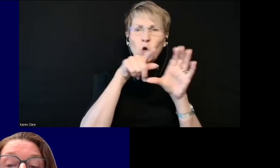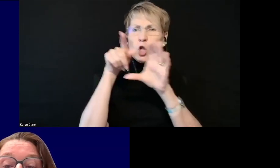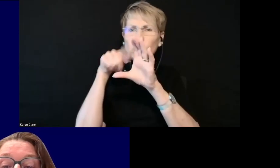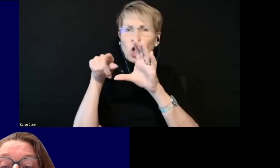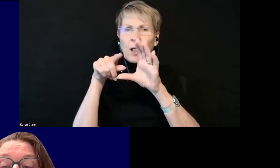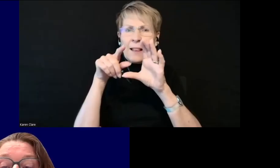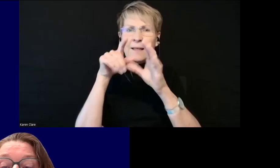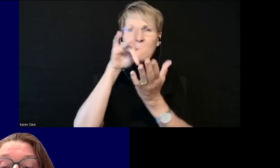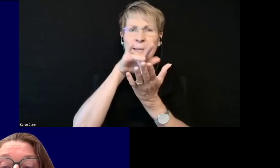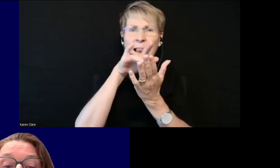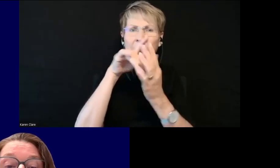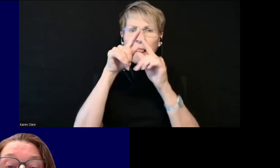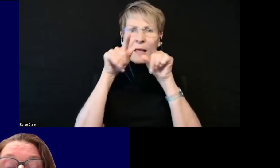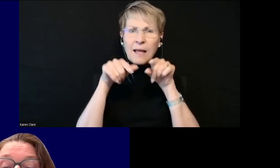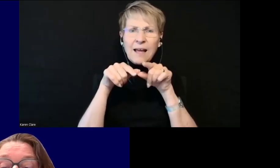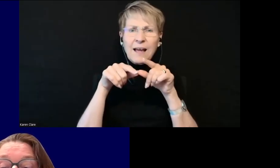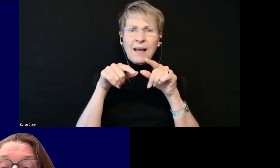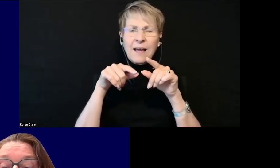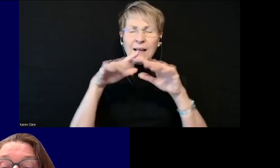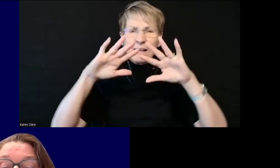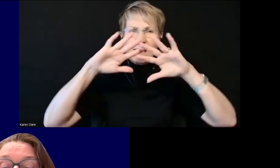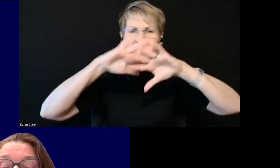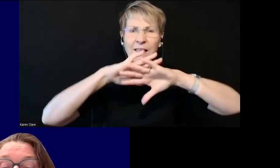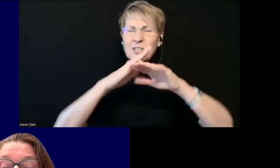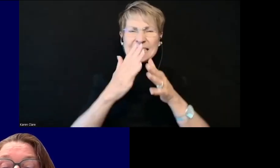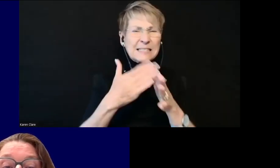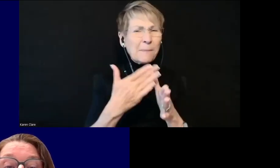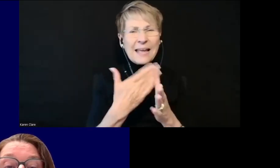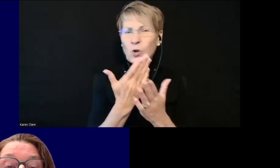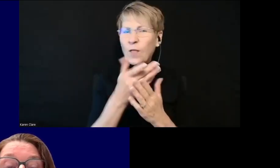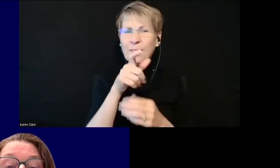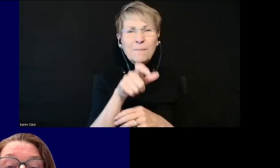model is clearly affected by personal and environment factors,